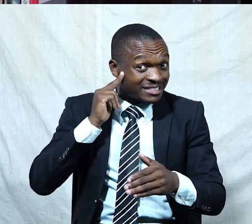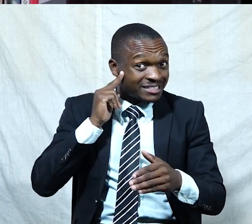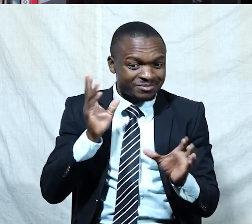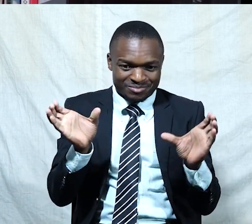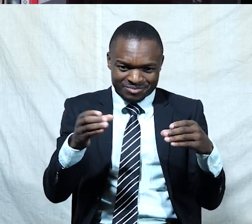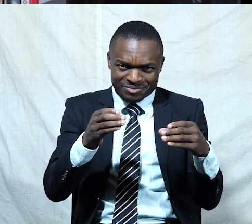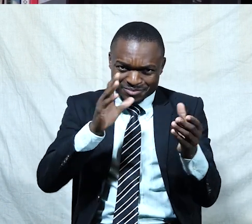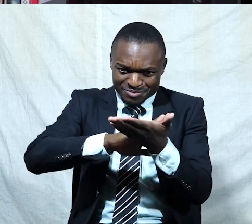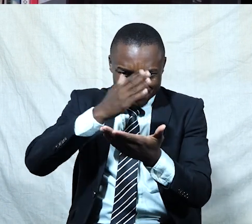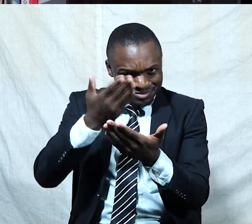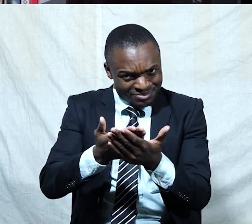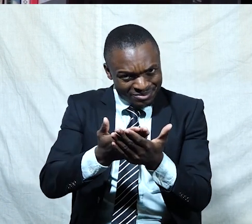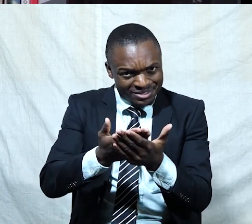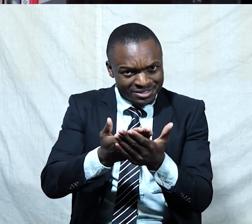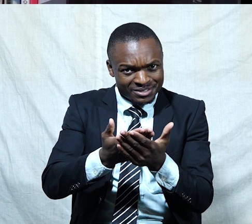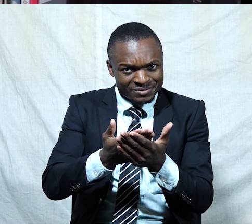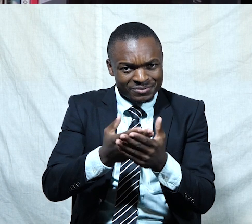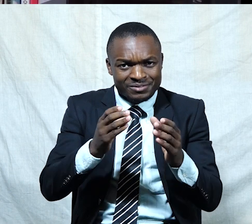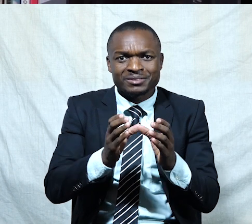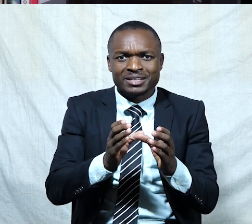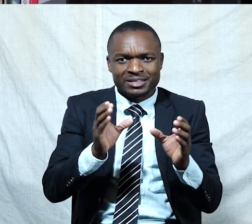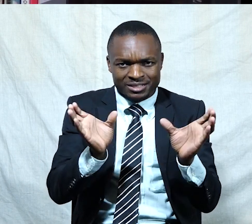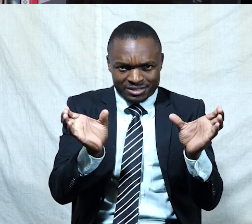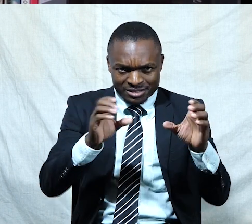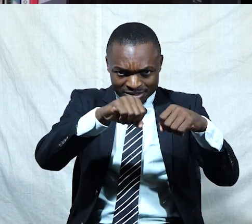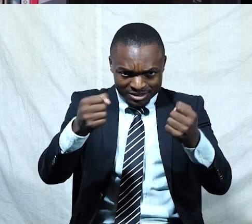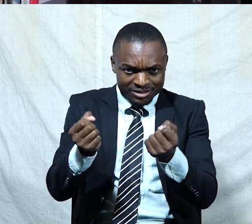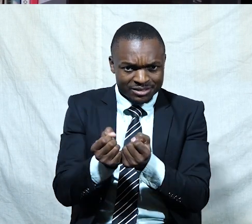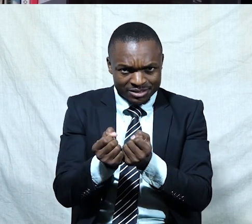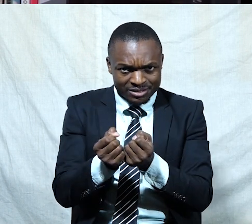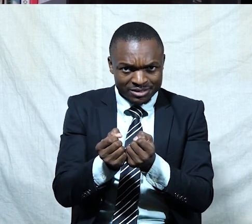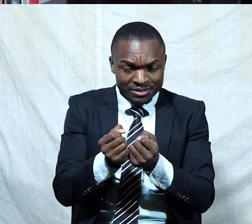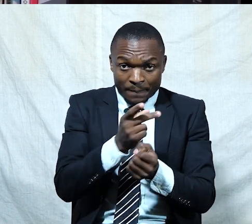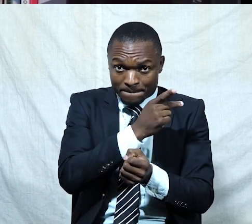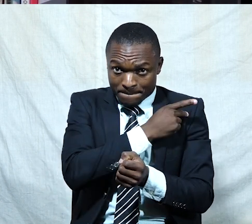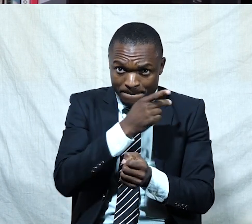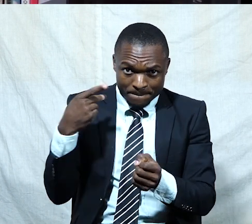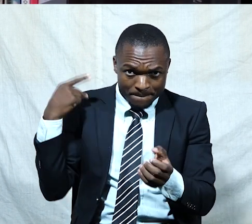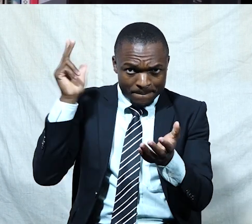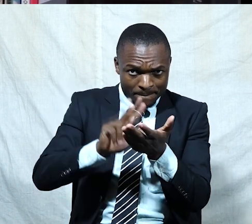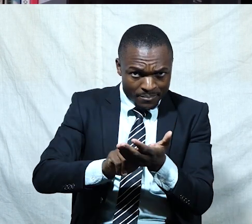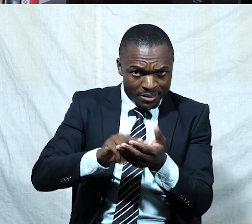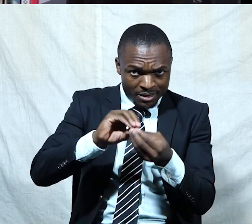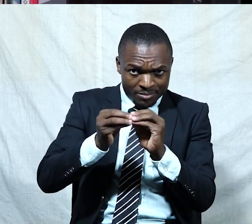the interpreting fraternity and the society at large. Parliament enacted the Disability Act Number 6 of 2012.